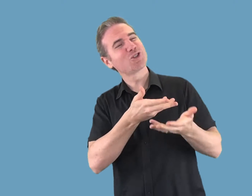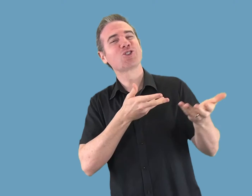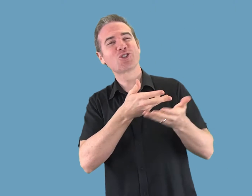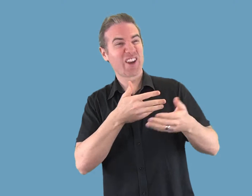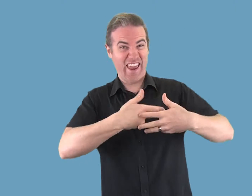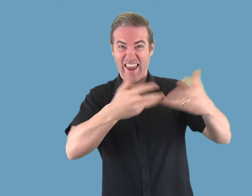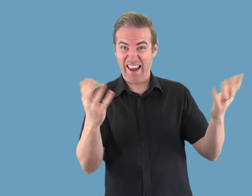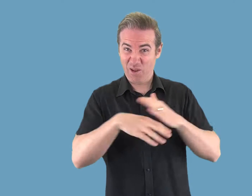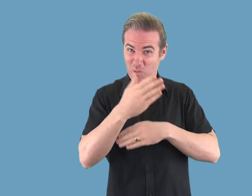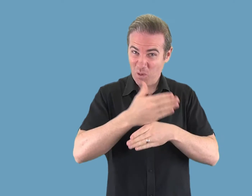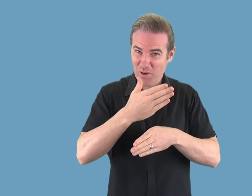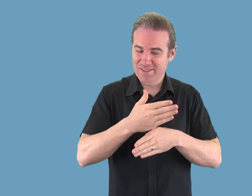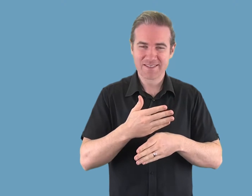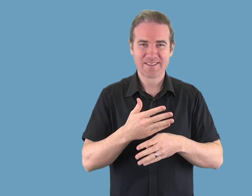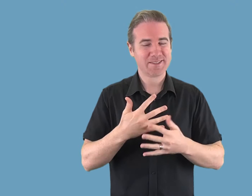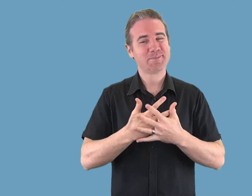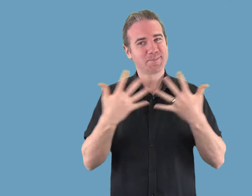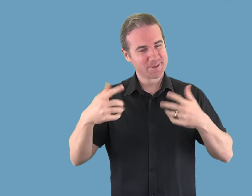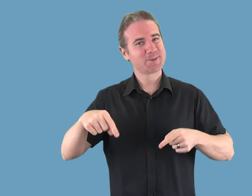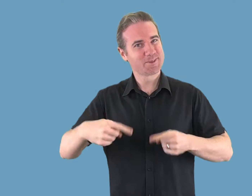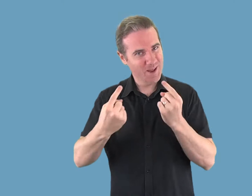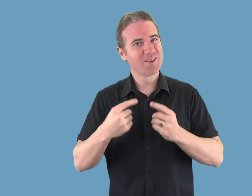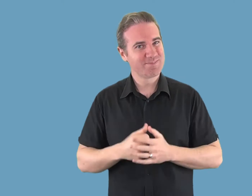chats can be one of the biggest challenges in the